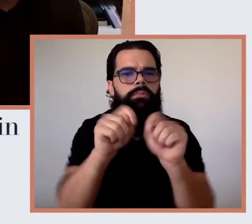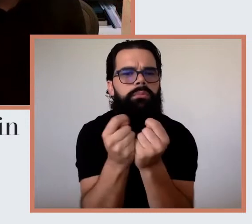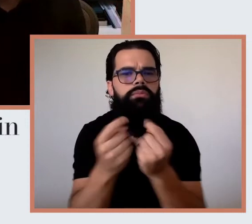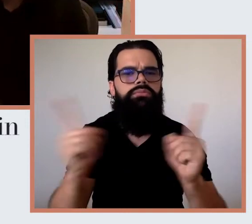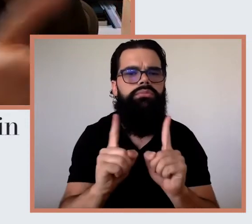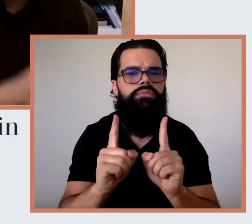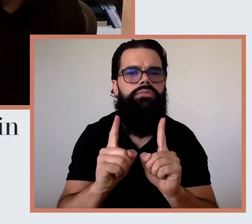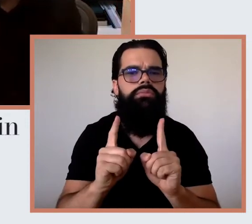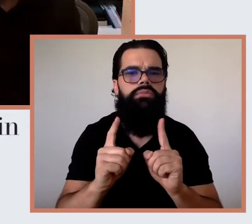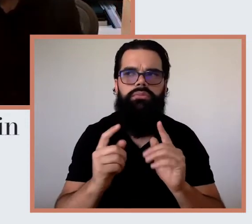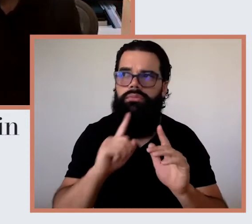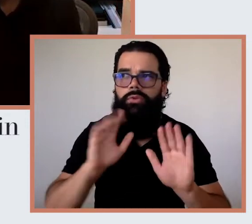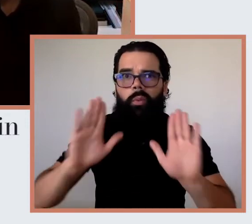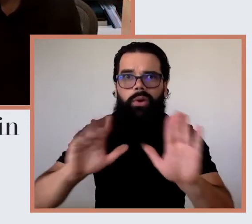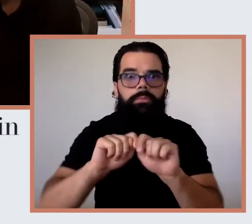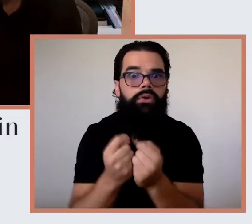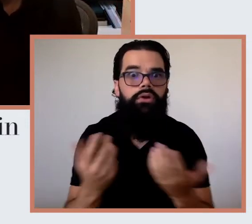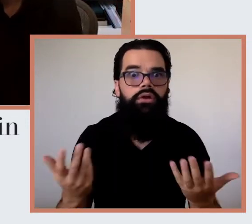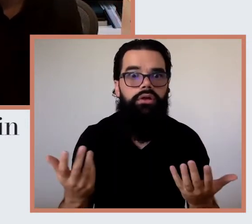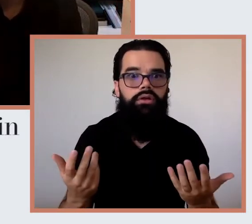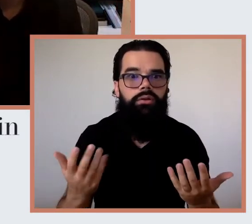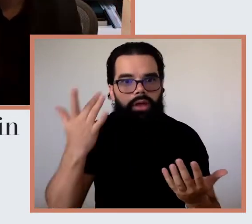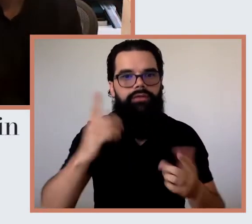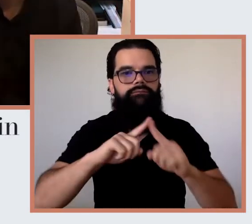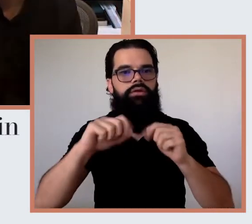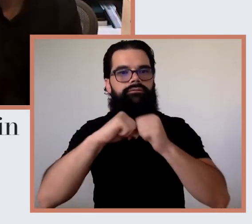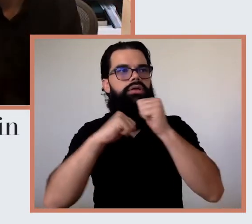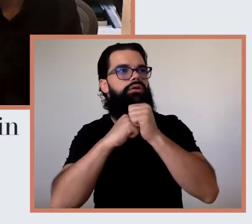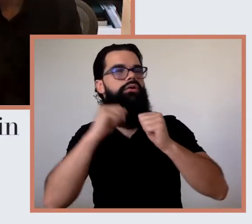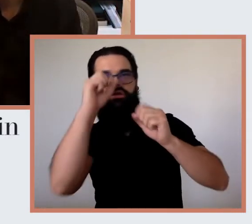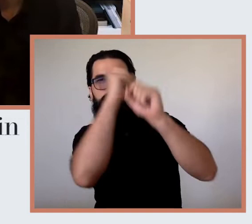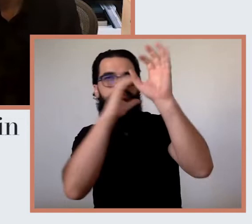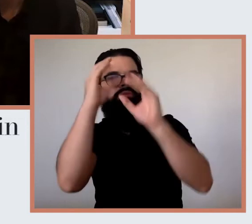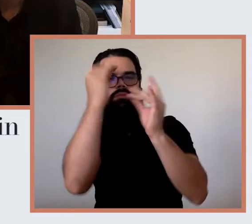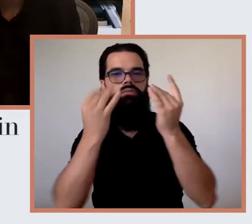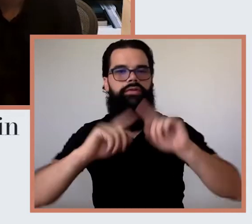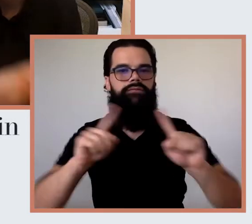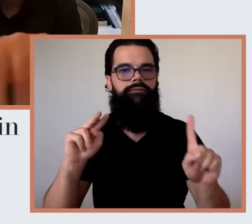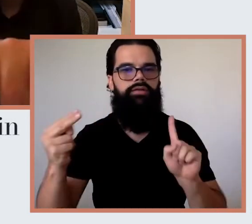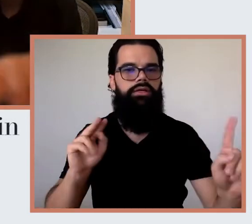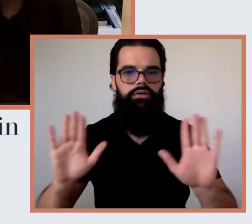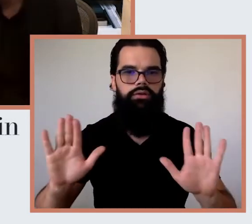Let's assume for just a moment that you two were writers. I mean, you're a great team. You have different sensibilities, you and Carly.